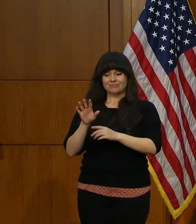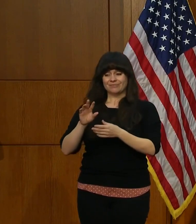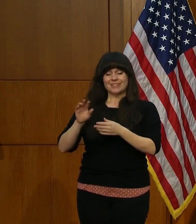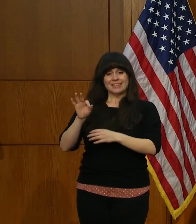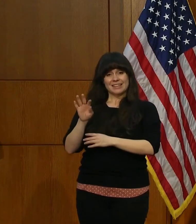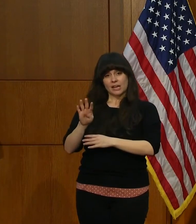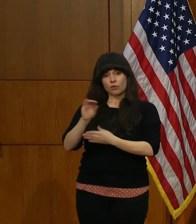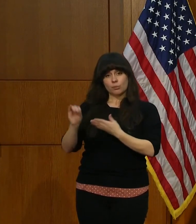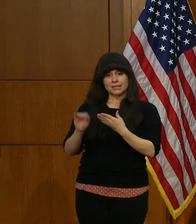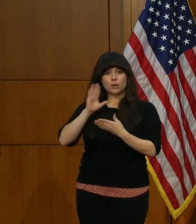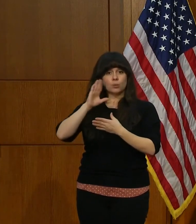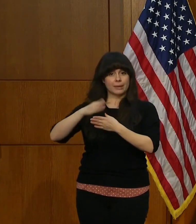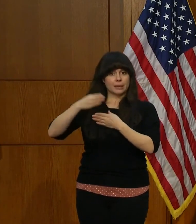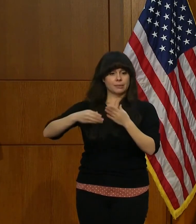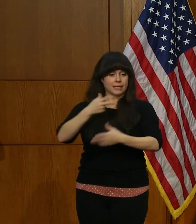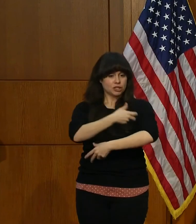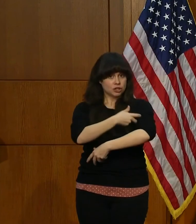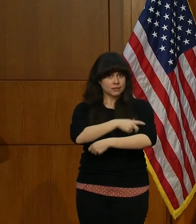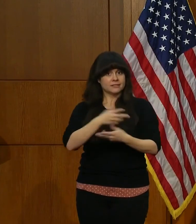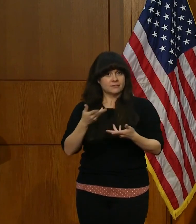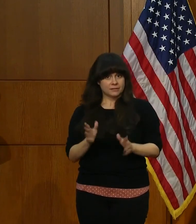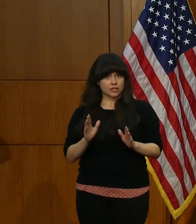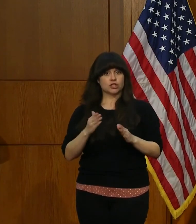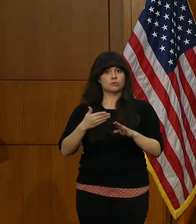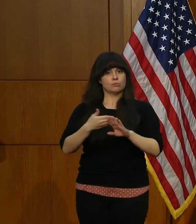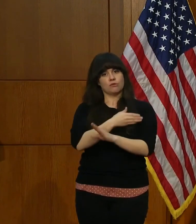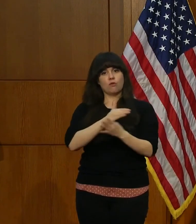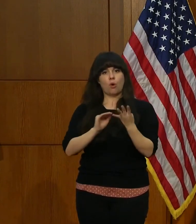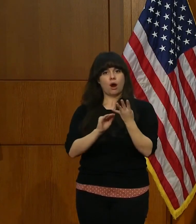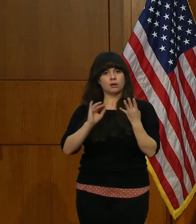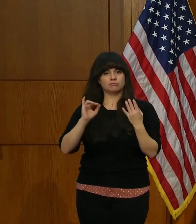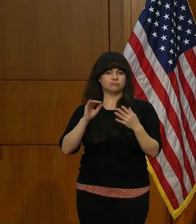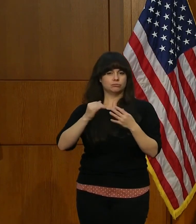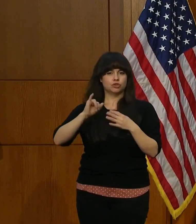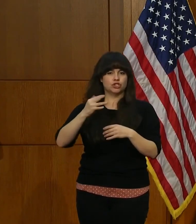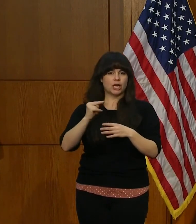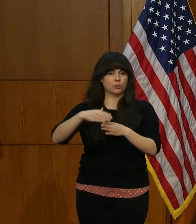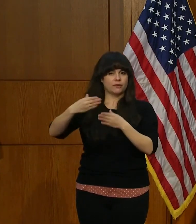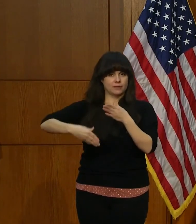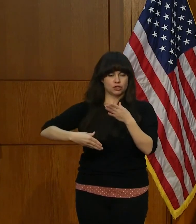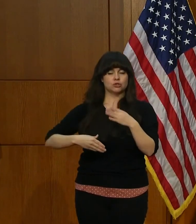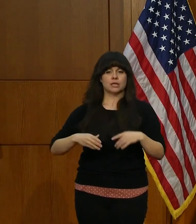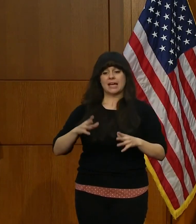BEYOND THE SKILLED NURSING FACILITIES. 94% OF THOSE WILL